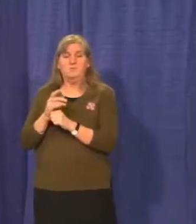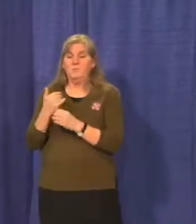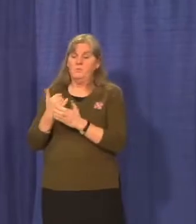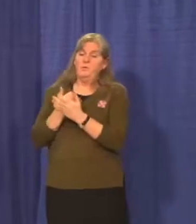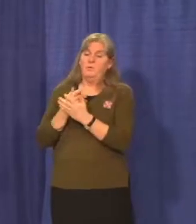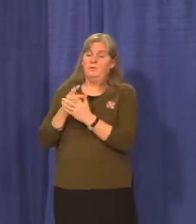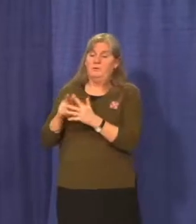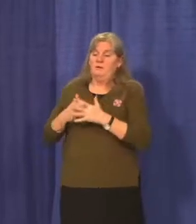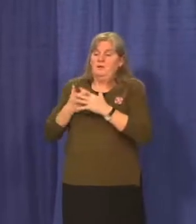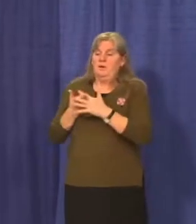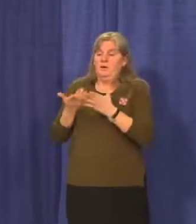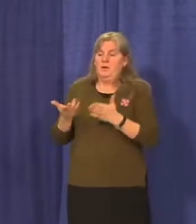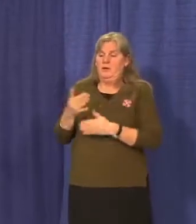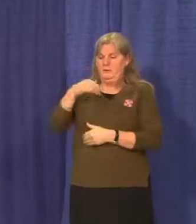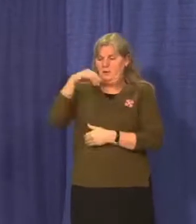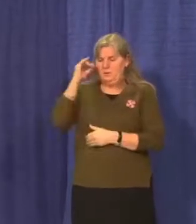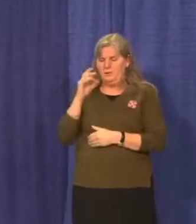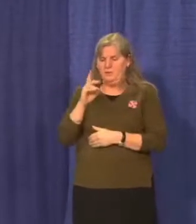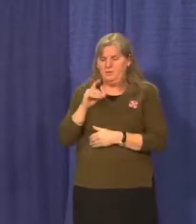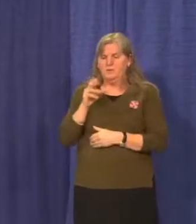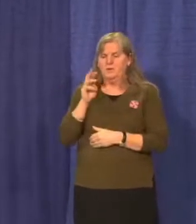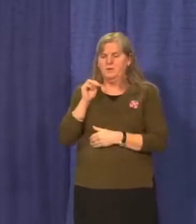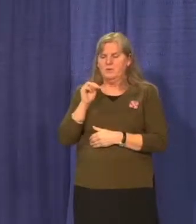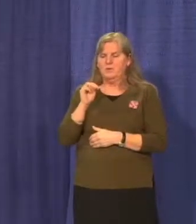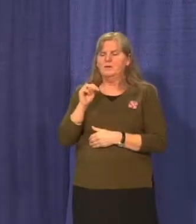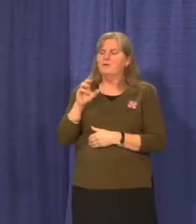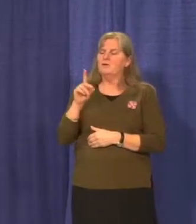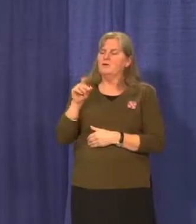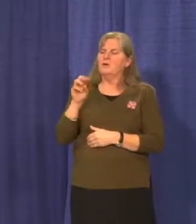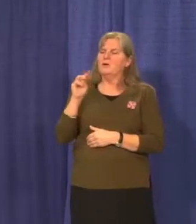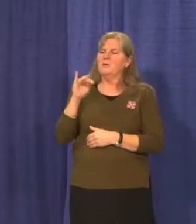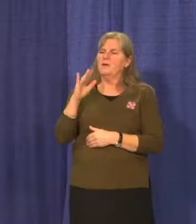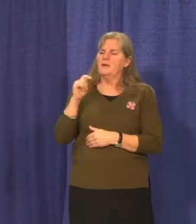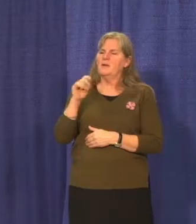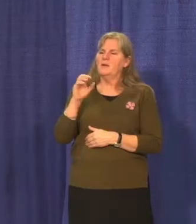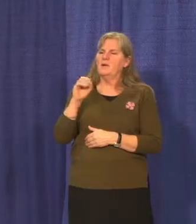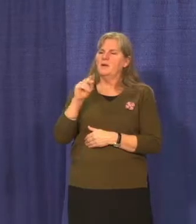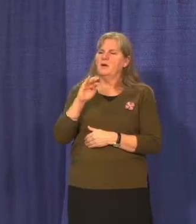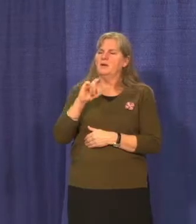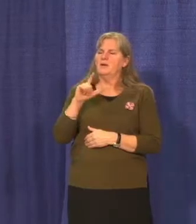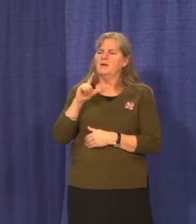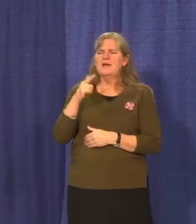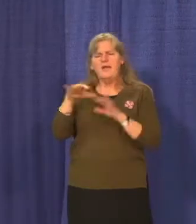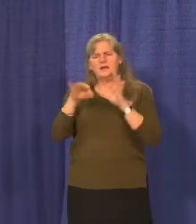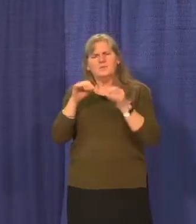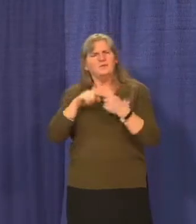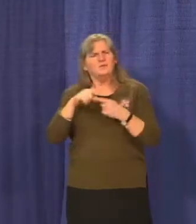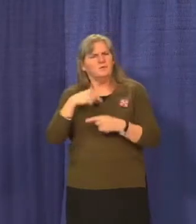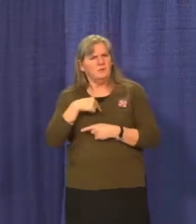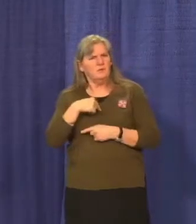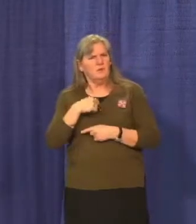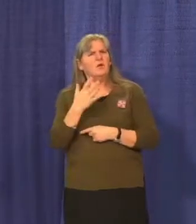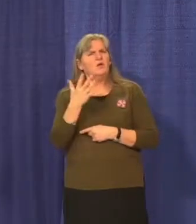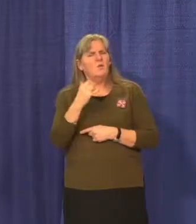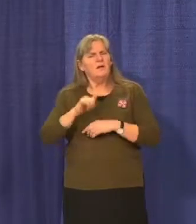here in the territory. Dermot O'Donovan, the person heading up our emergency response, he explained to me